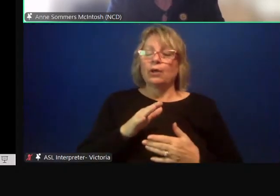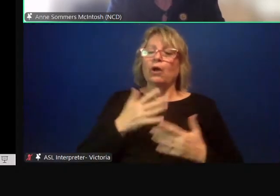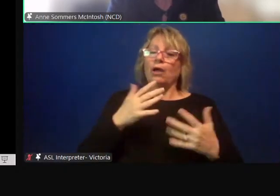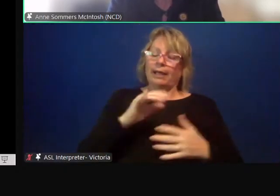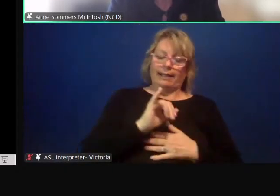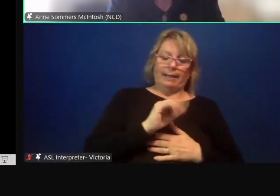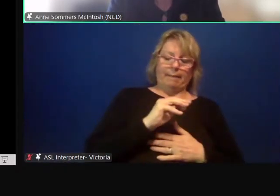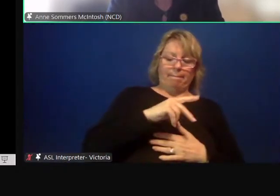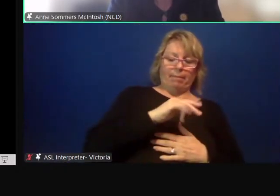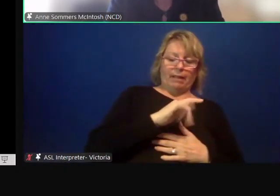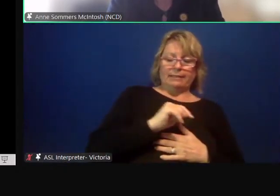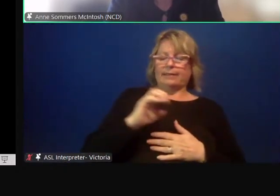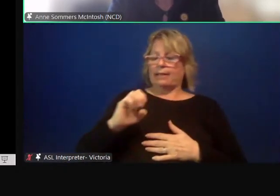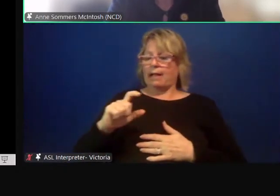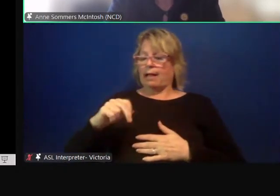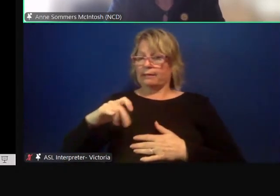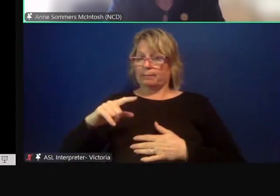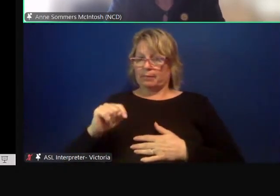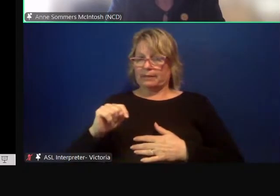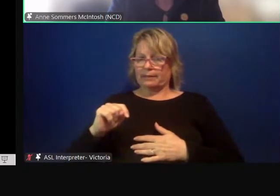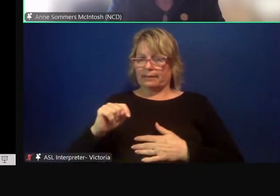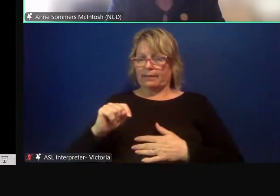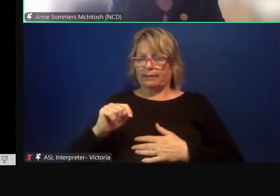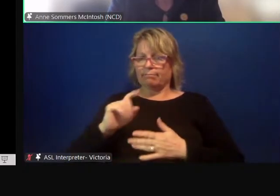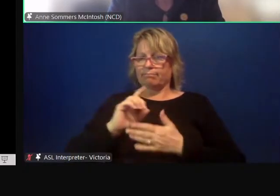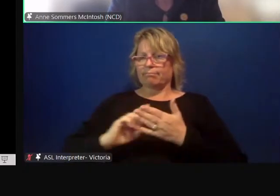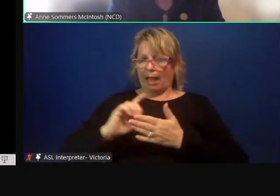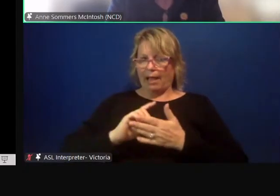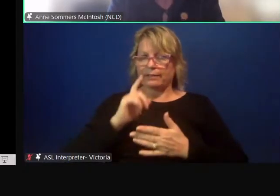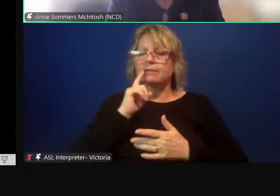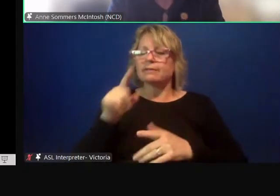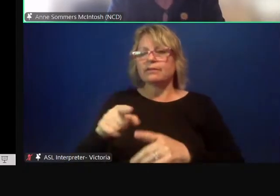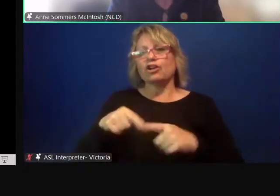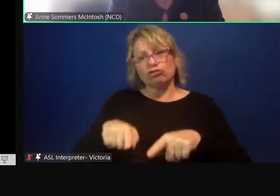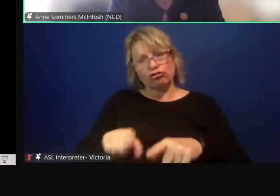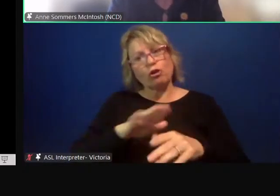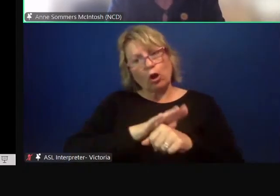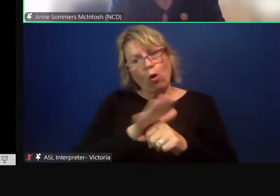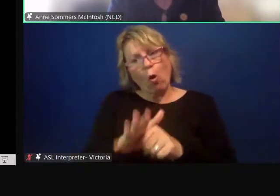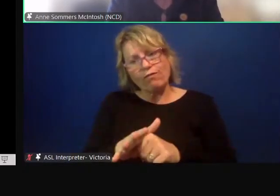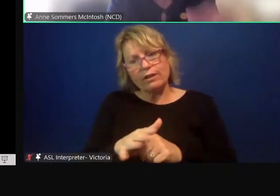that was particularly on display during CIVID. As Peter mentioned, for those who are unfamiliar,